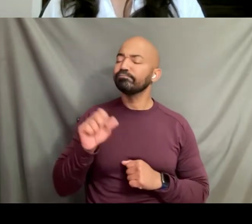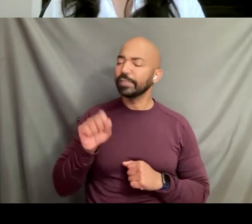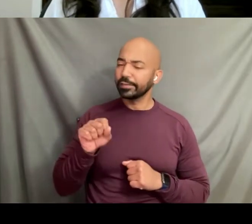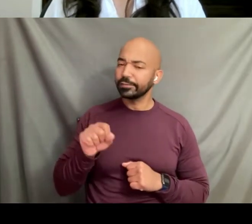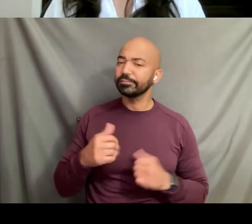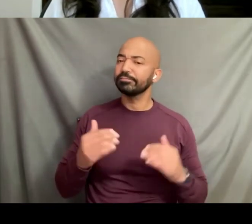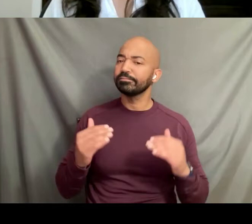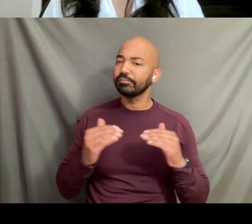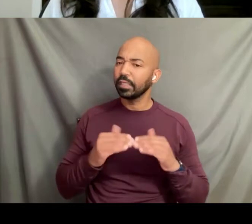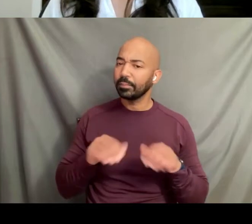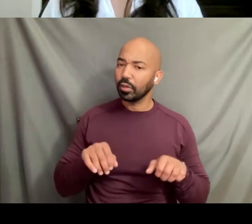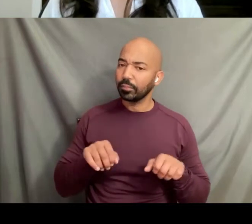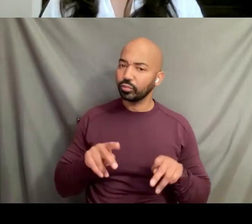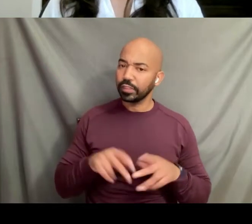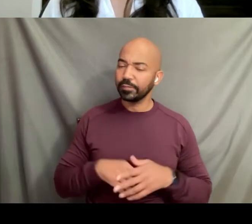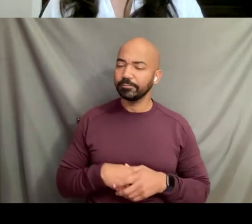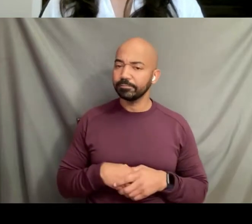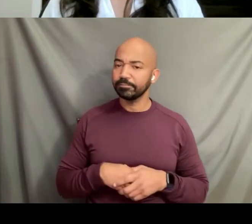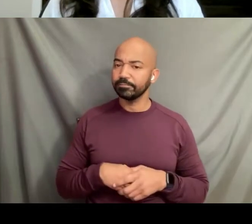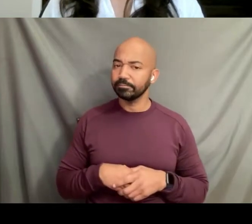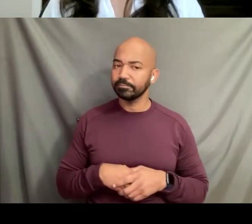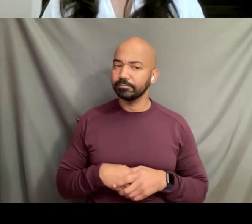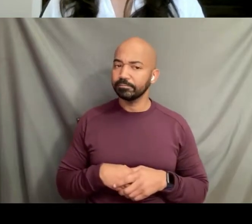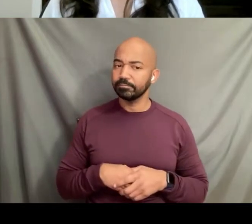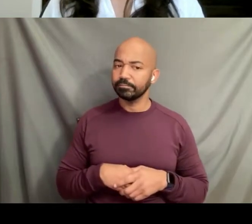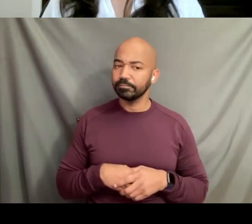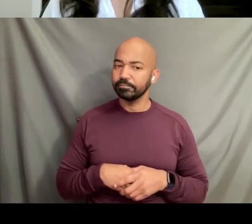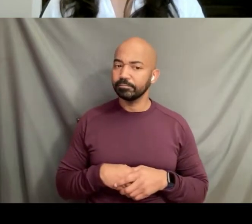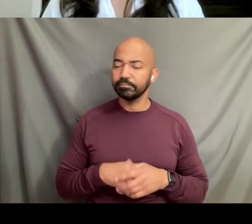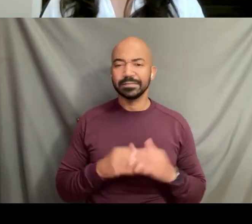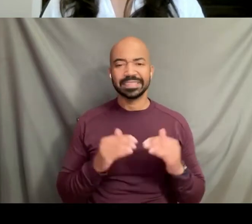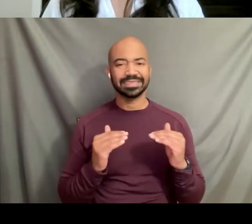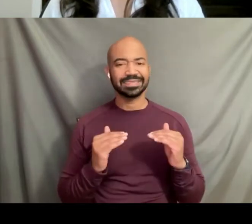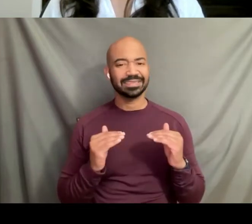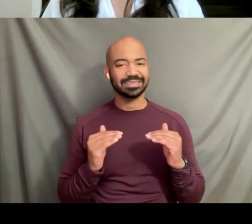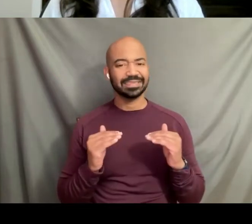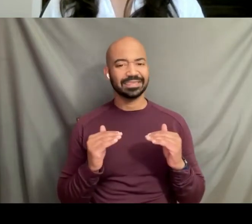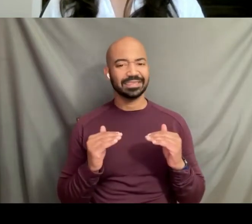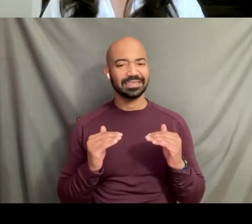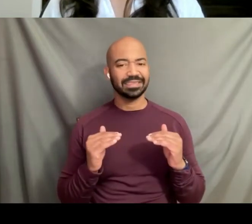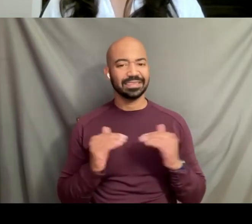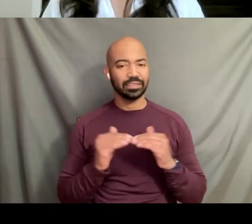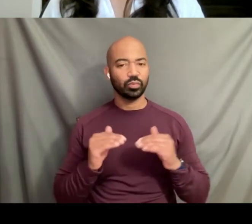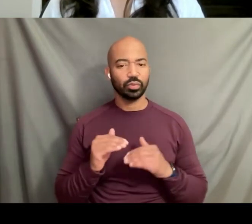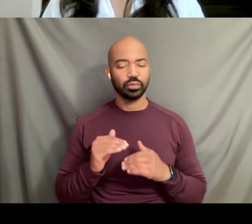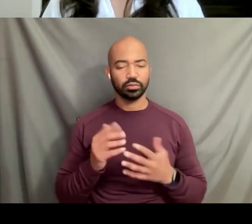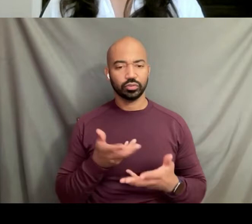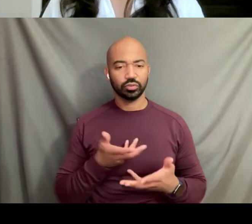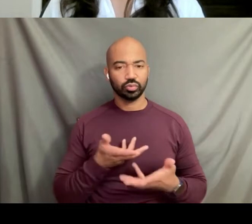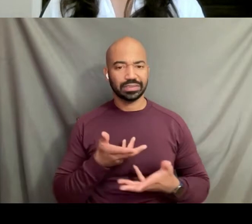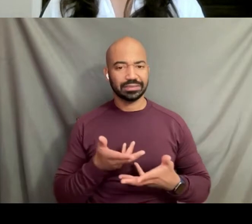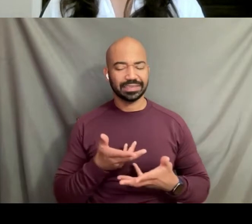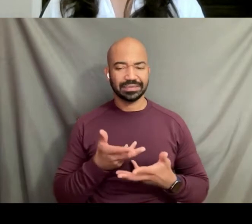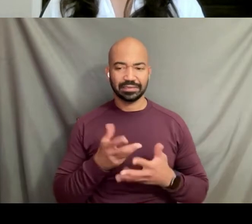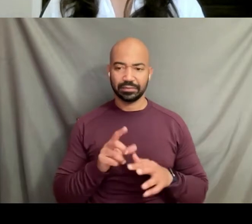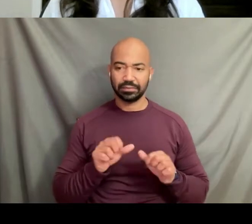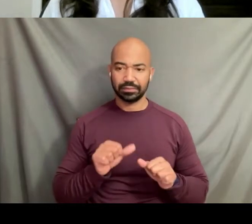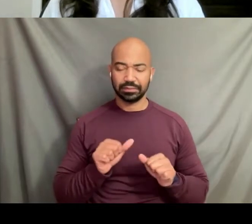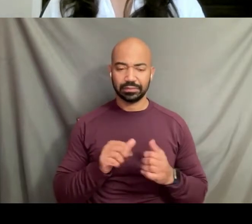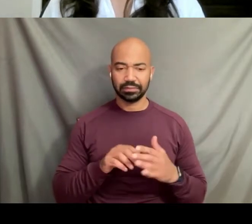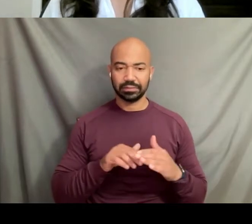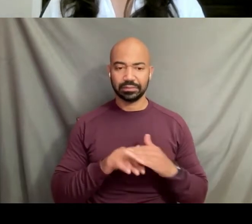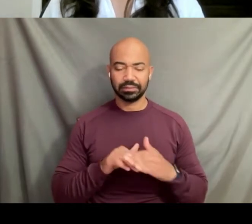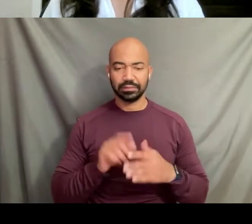was fair treatment, or equal treatment, provided for everybody, but why, then,